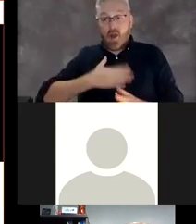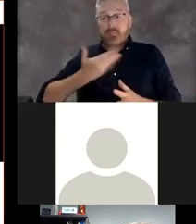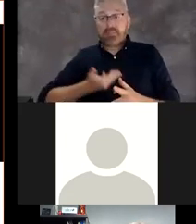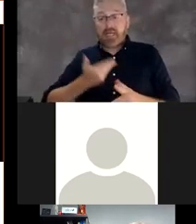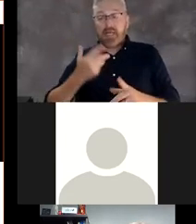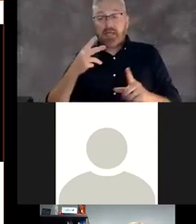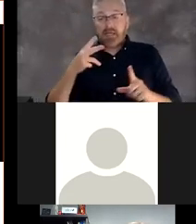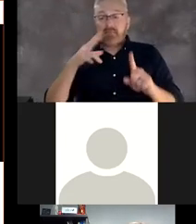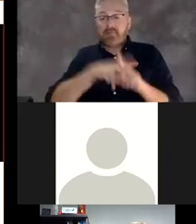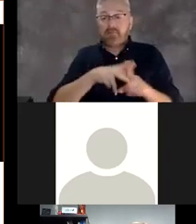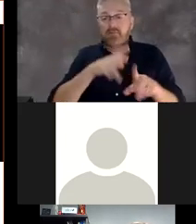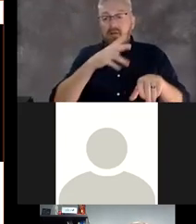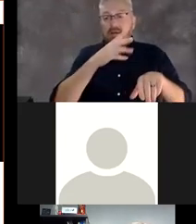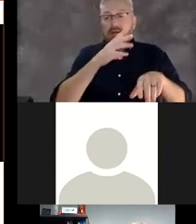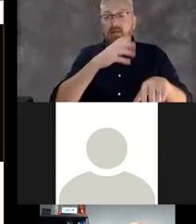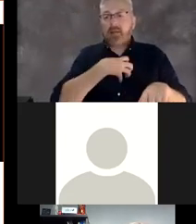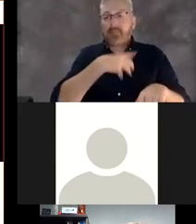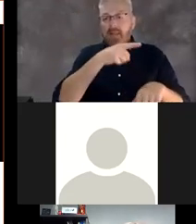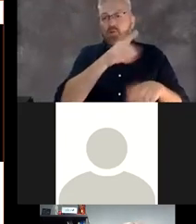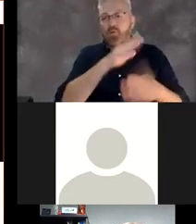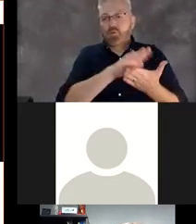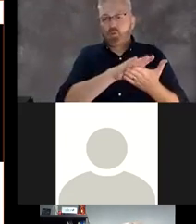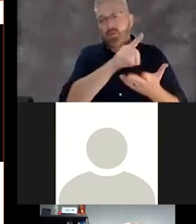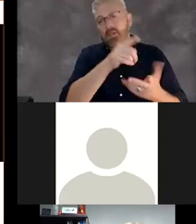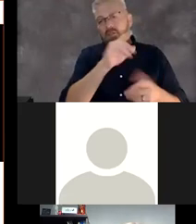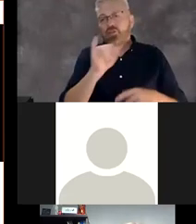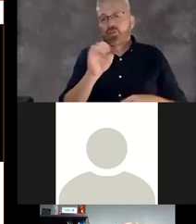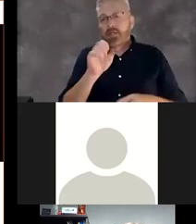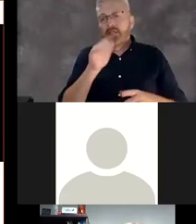FILE A COMPLAINT WITH THE SCHOOL AND JESSE GETS FIRED.